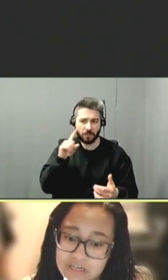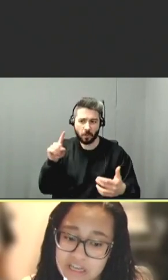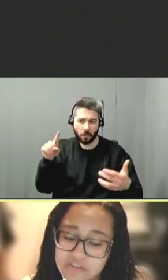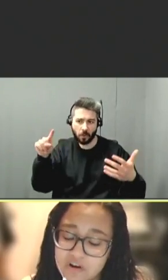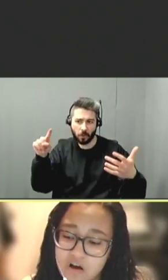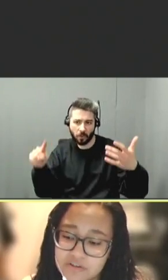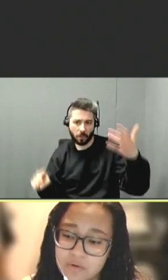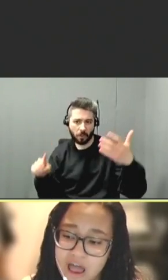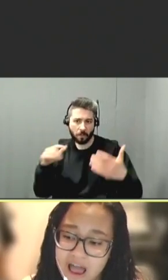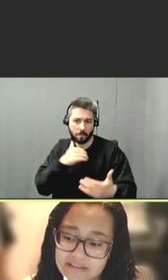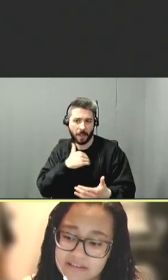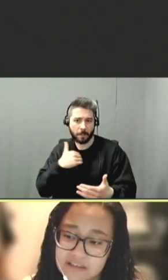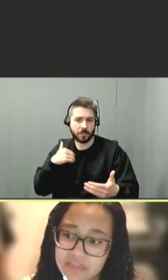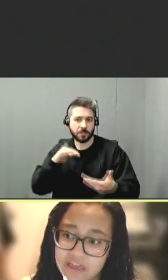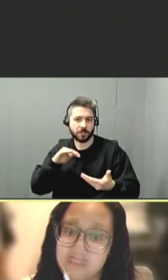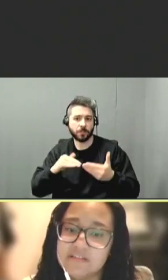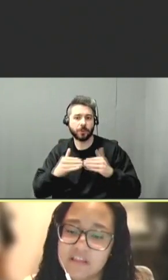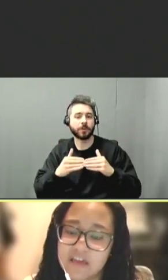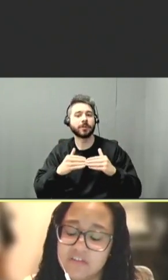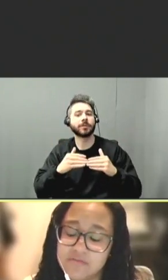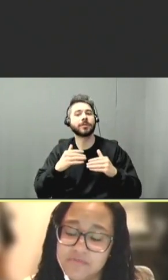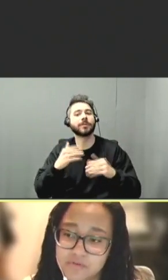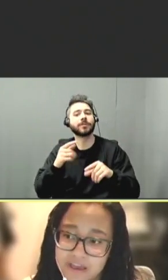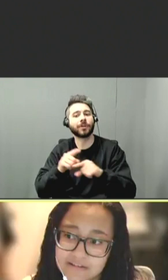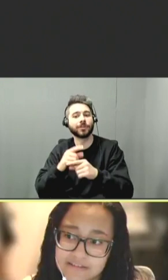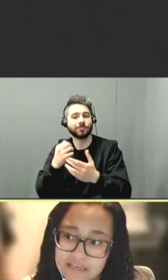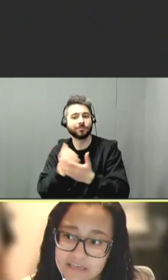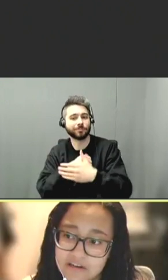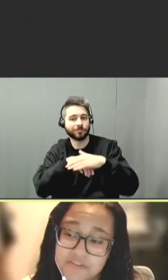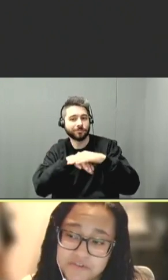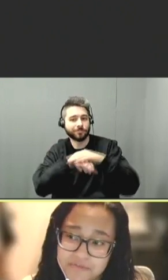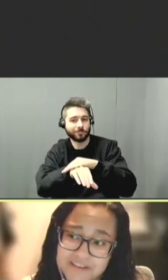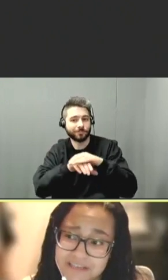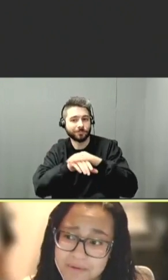community, they're also accessing things like their flu vaccine -- not their flu vaccine,